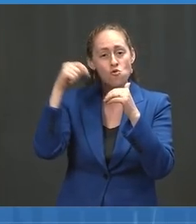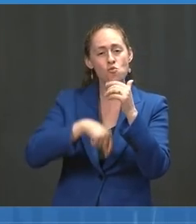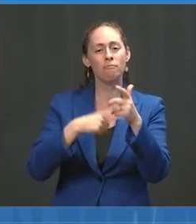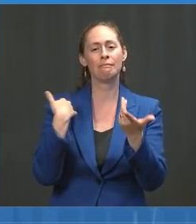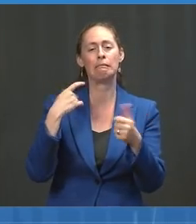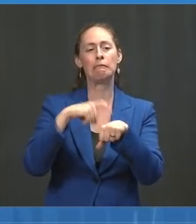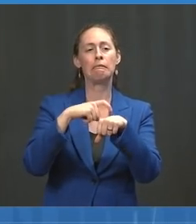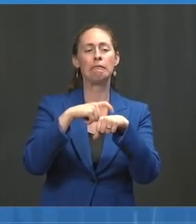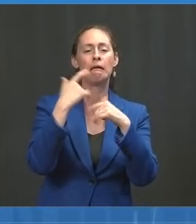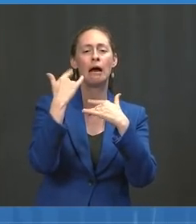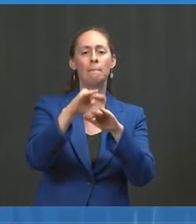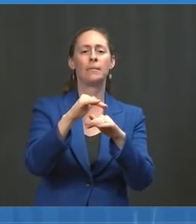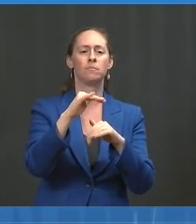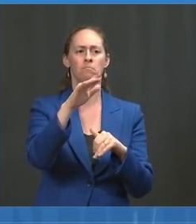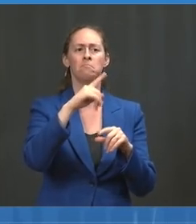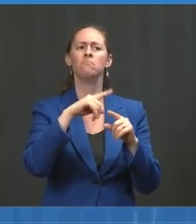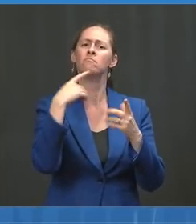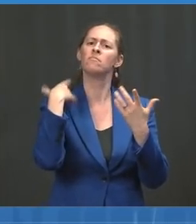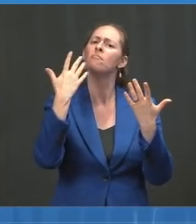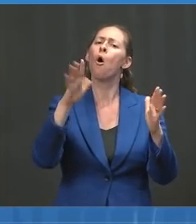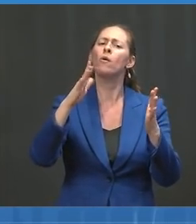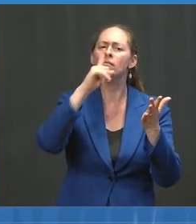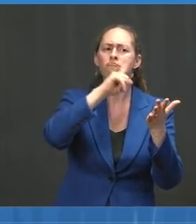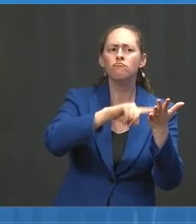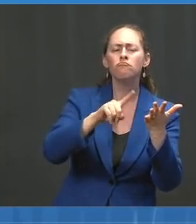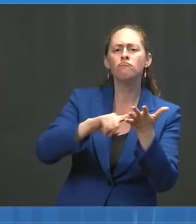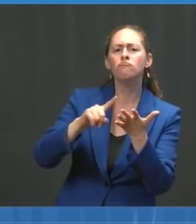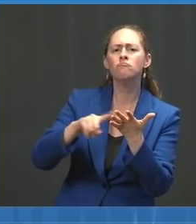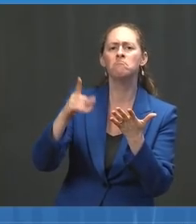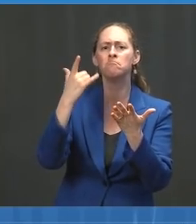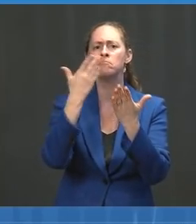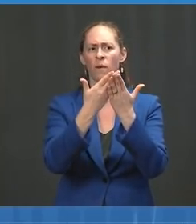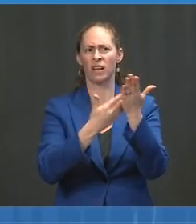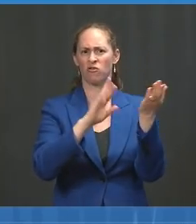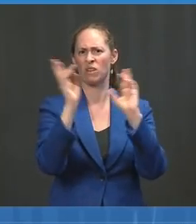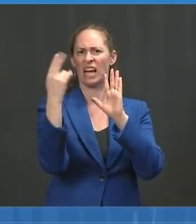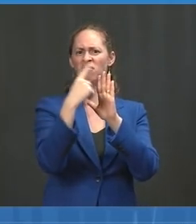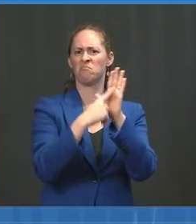as well as other studies in treatment. So, I'll have on the last slide -- next slide --